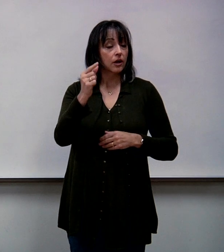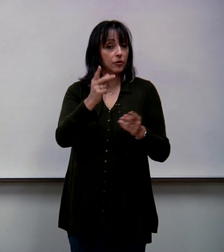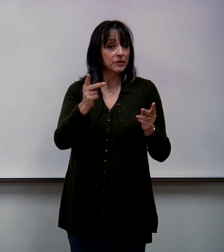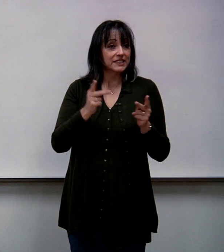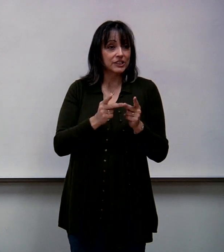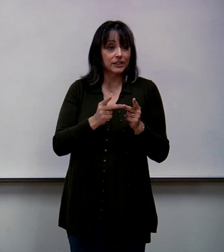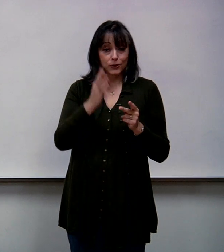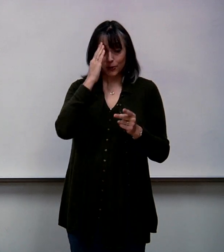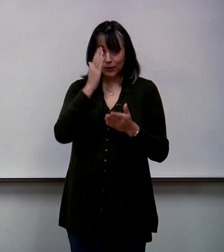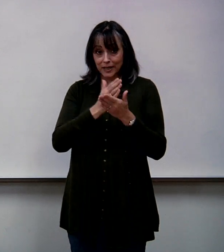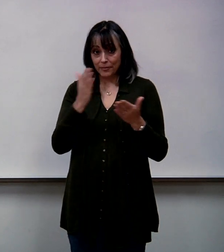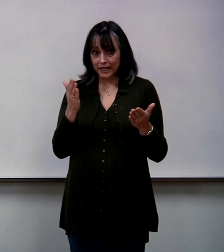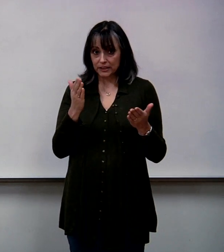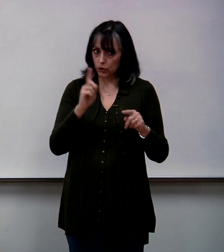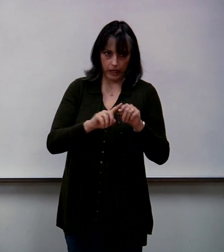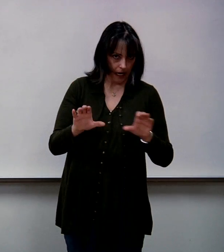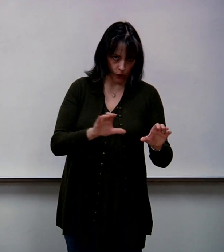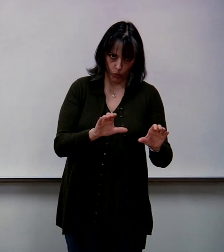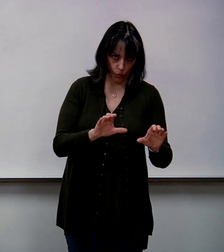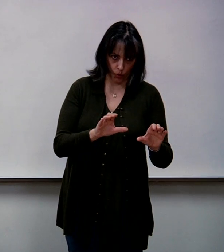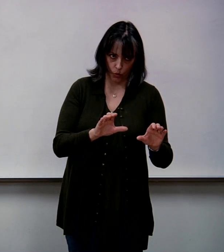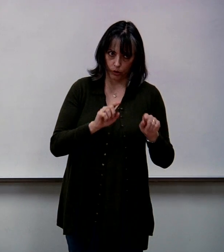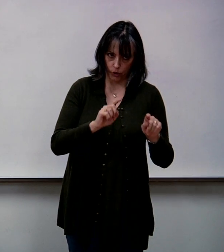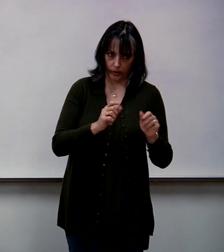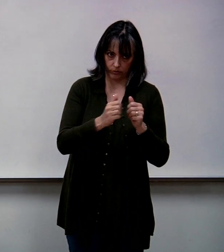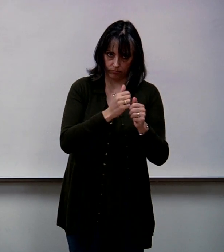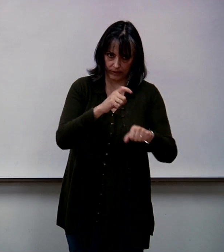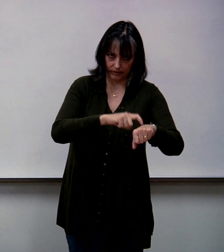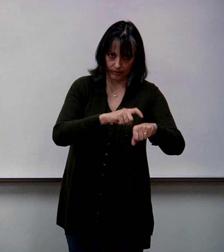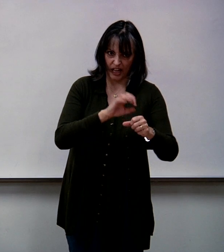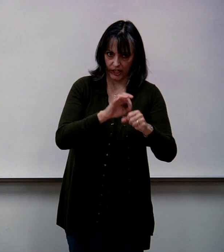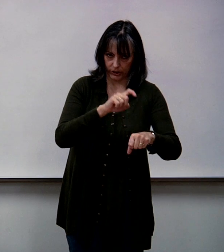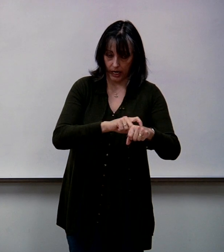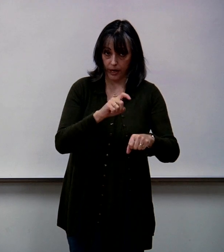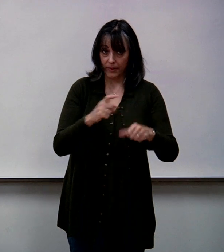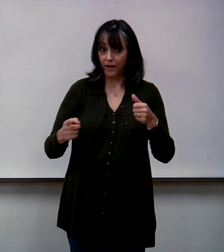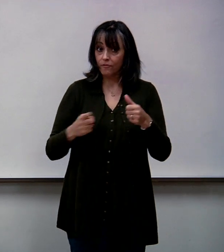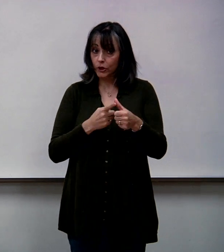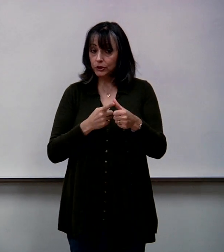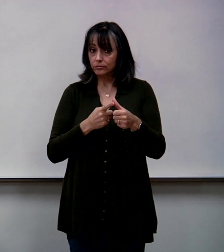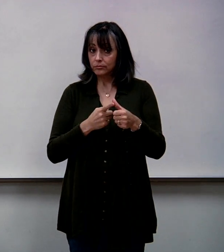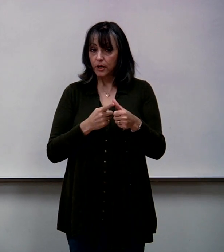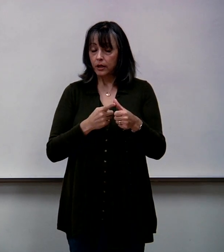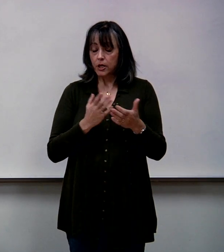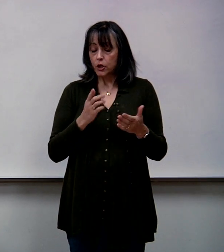allowed to do you while you run Firstly, you are not allowed to, in anyway,